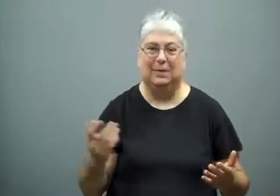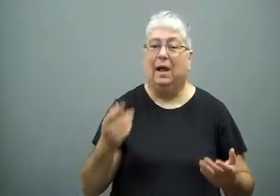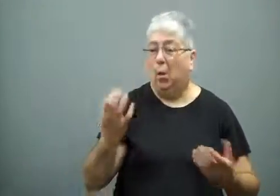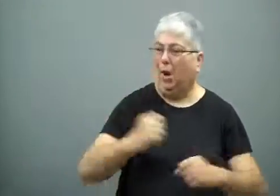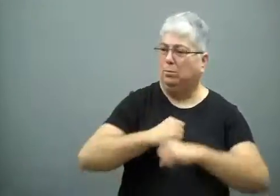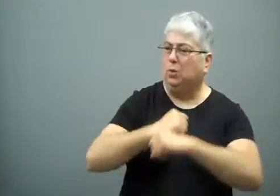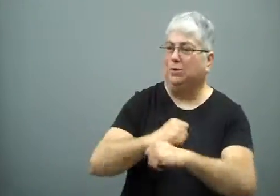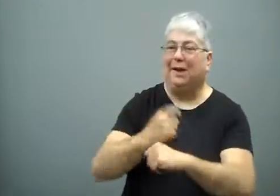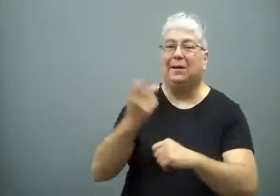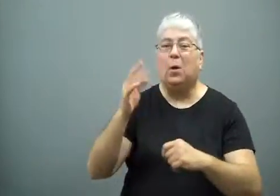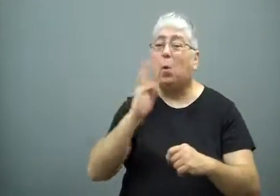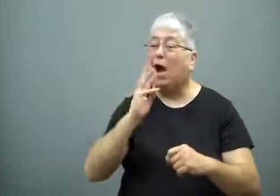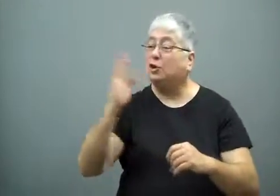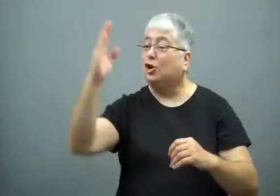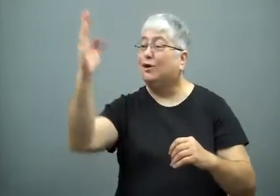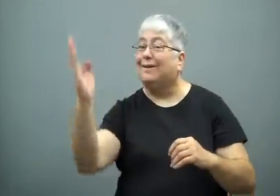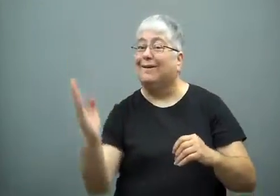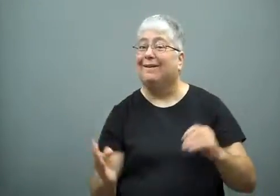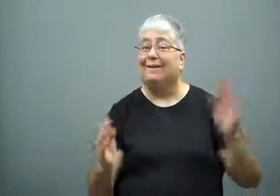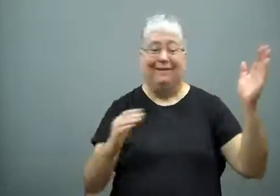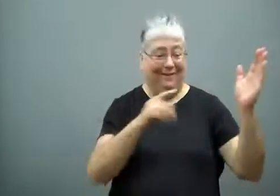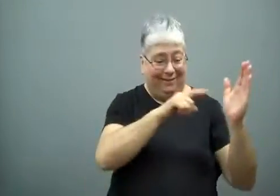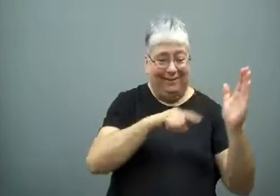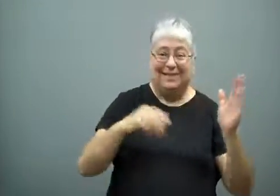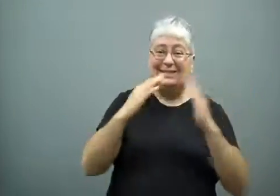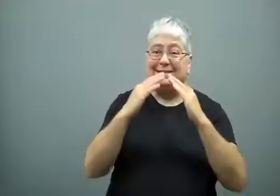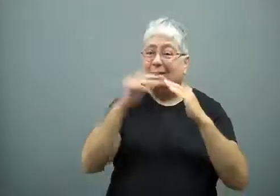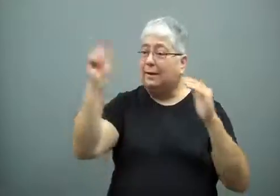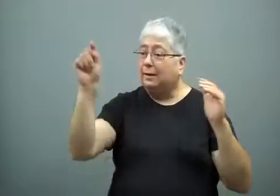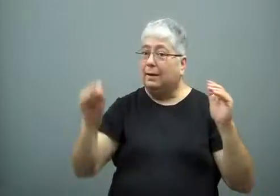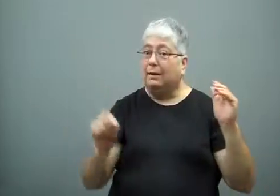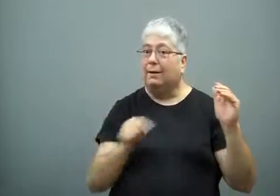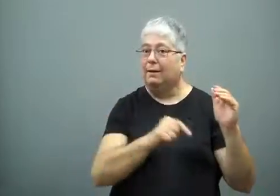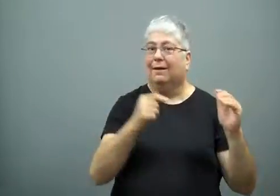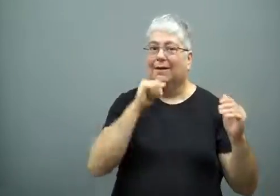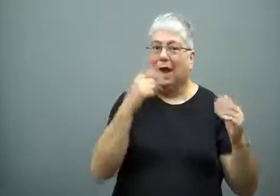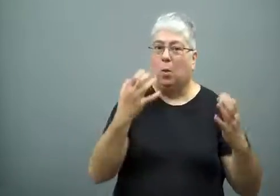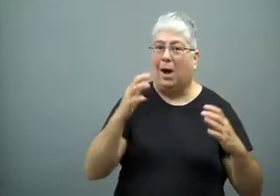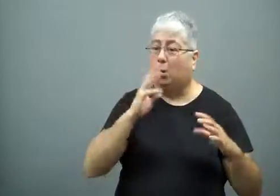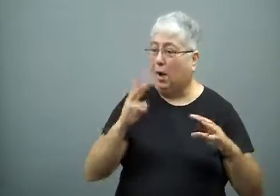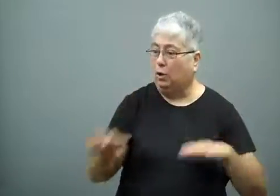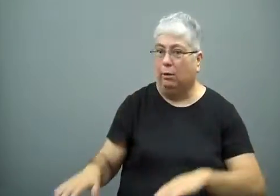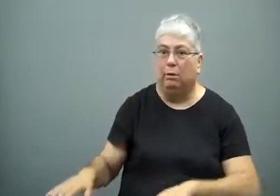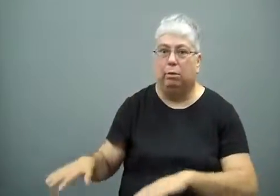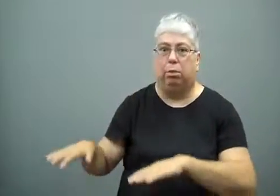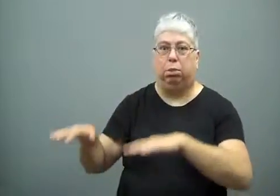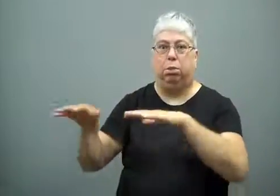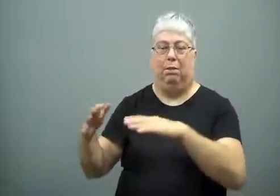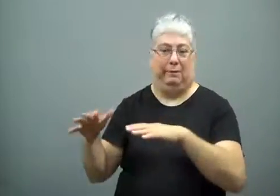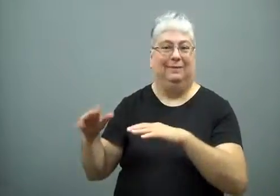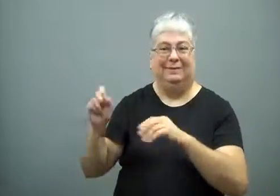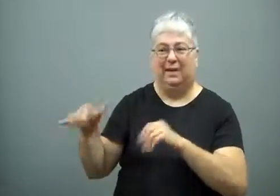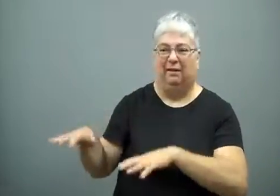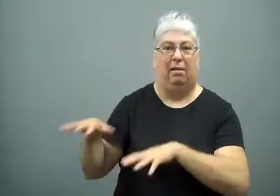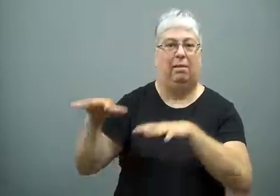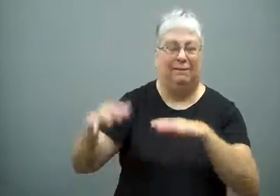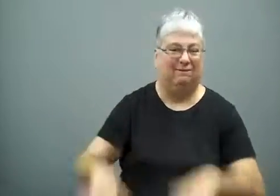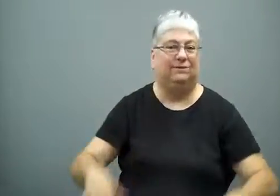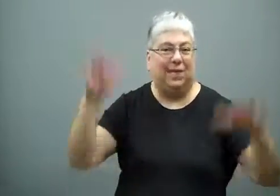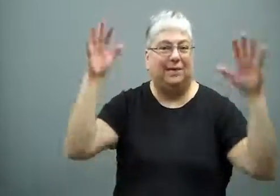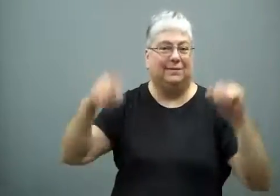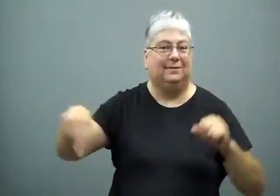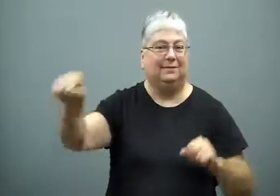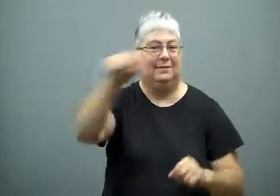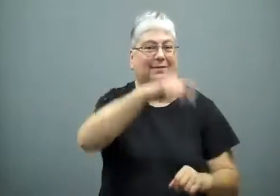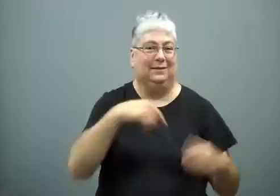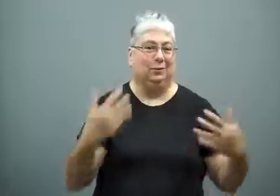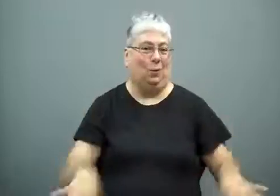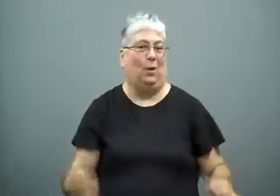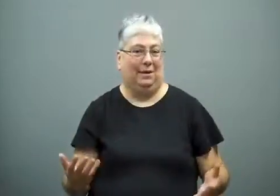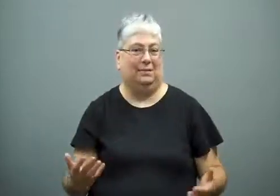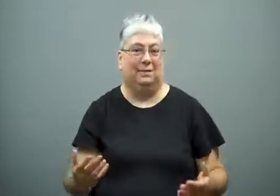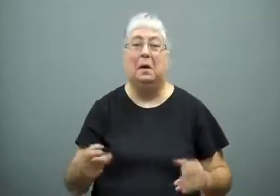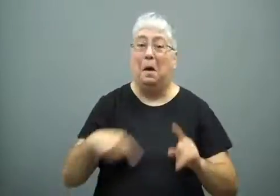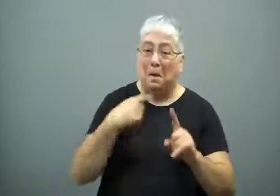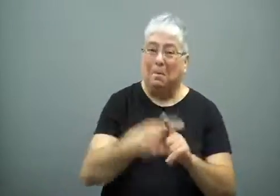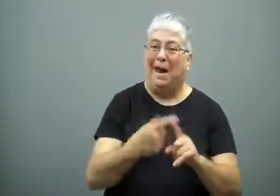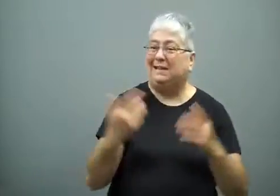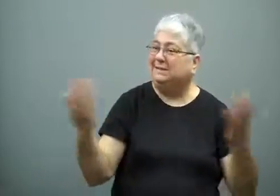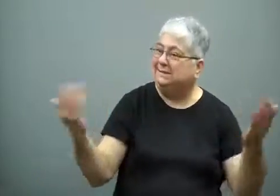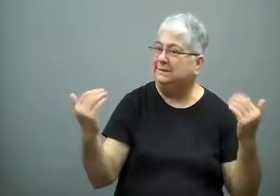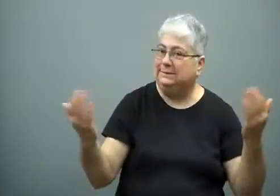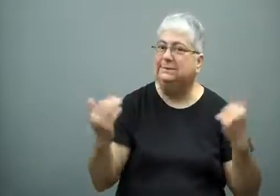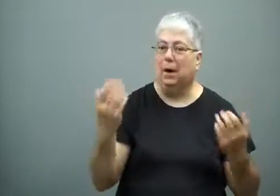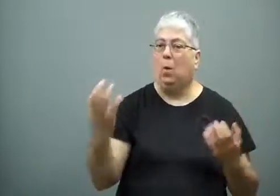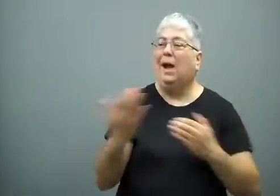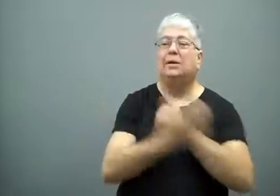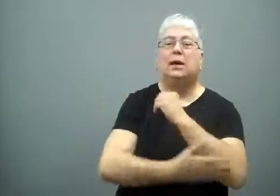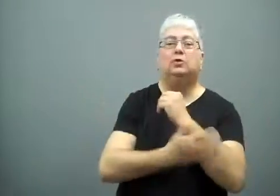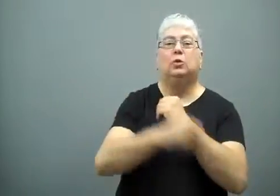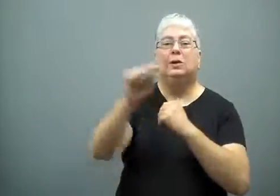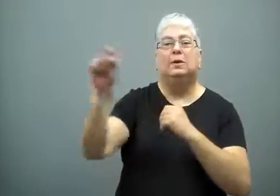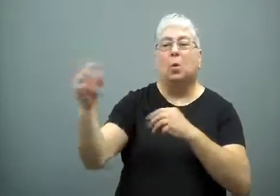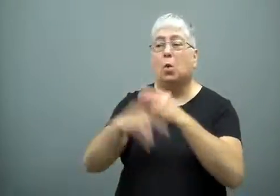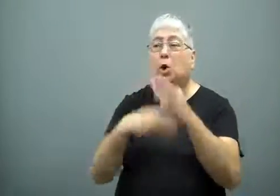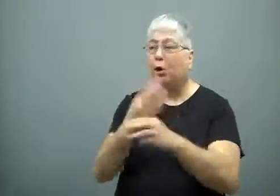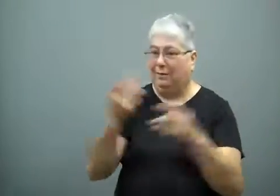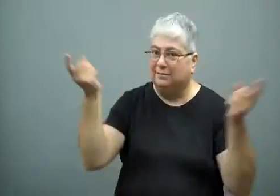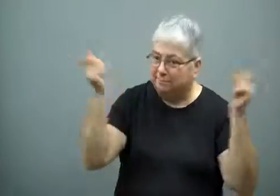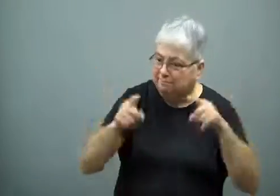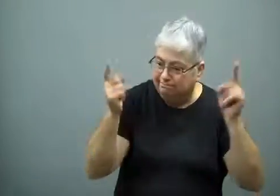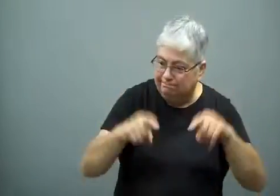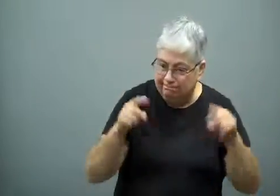Coastlines and coastal cities need protection from rising sea levels and flooding.